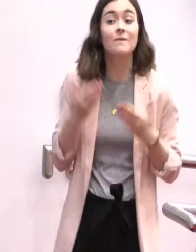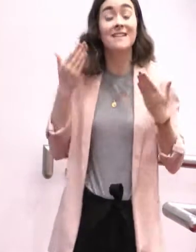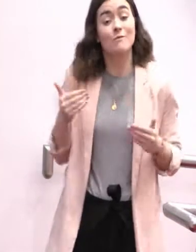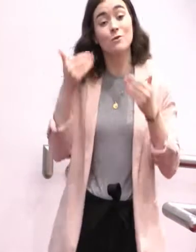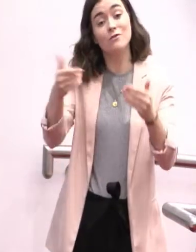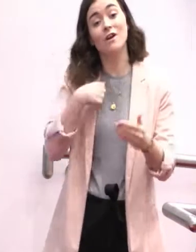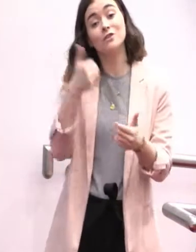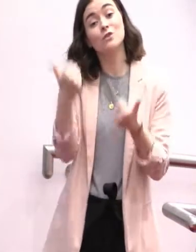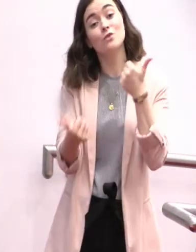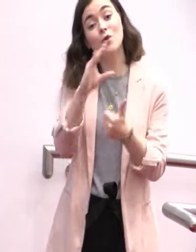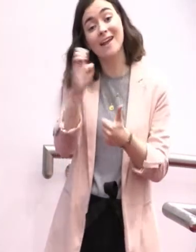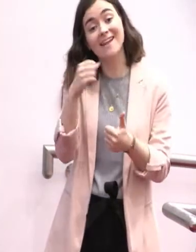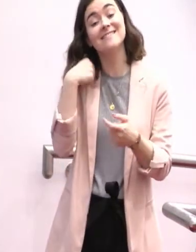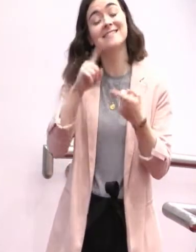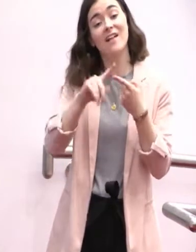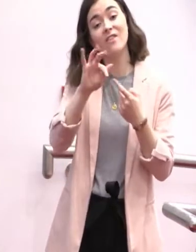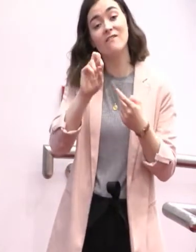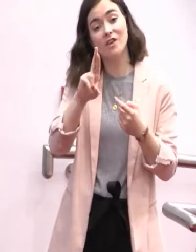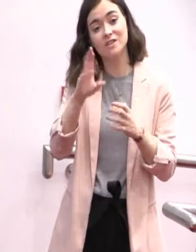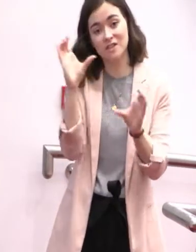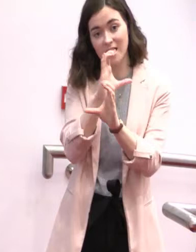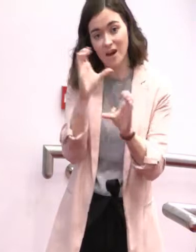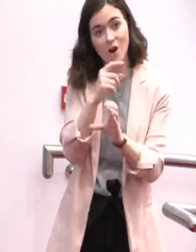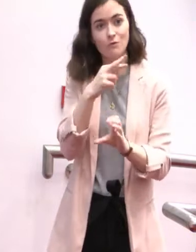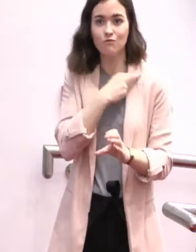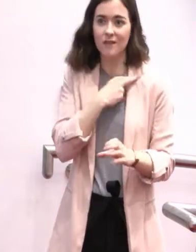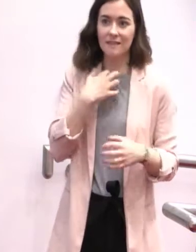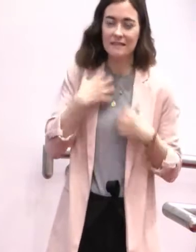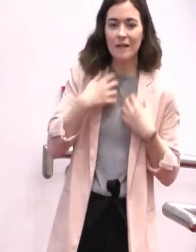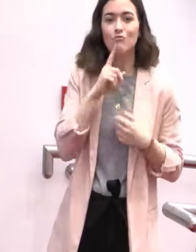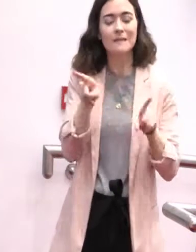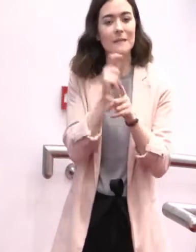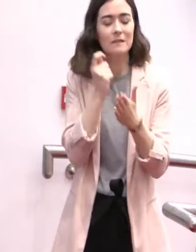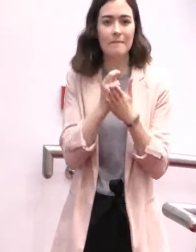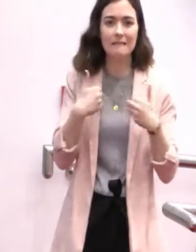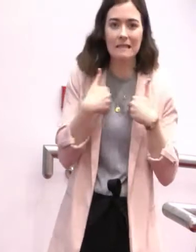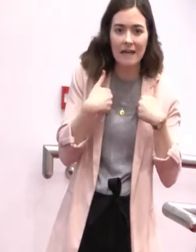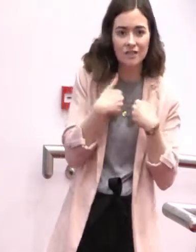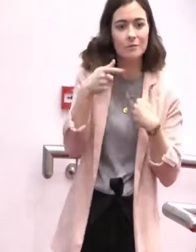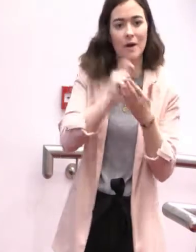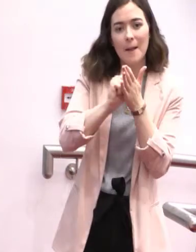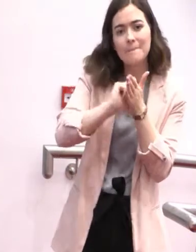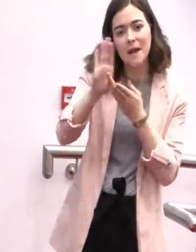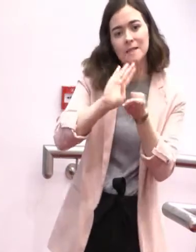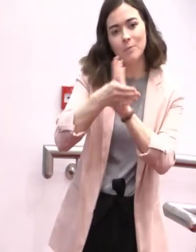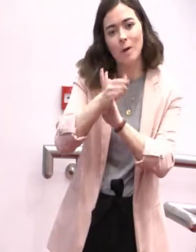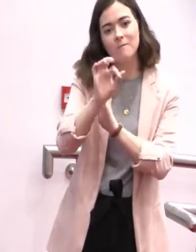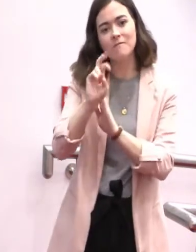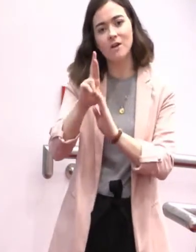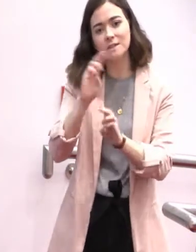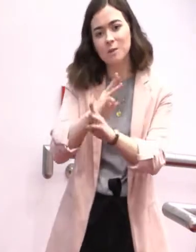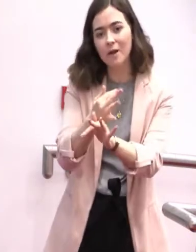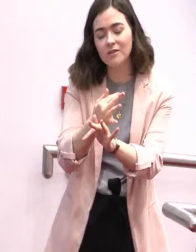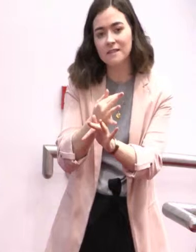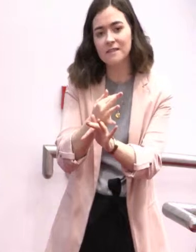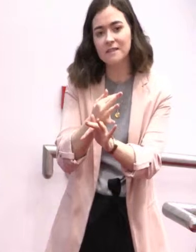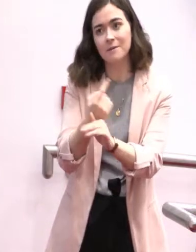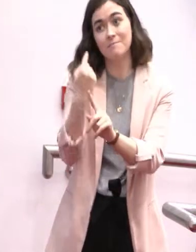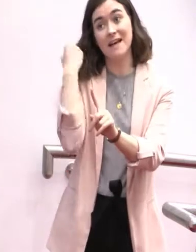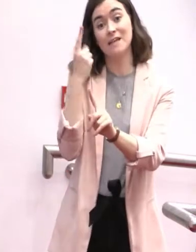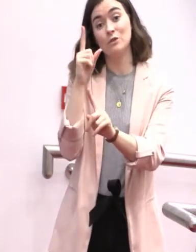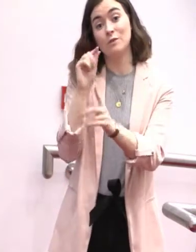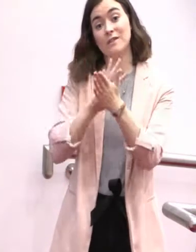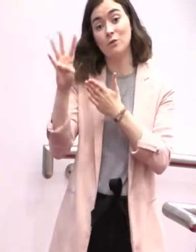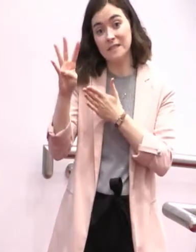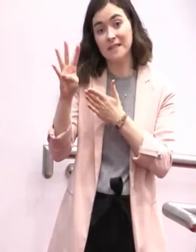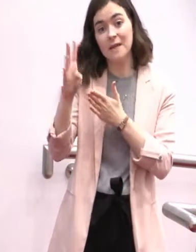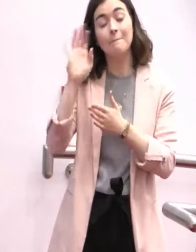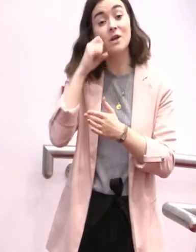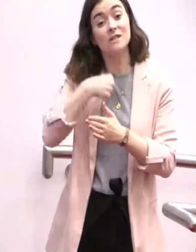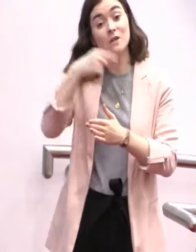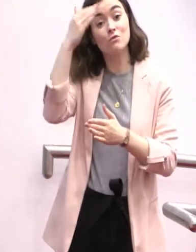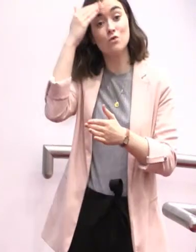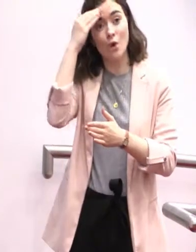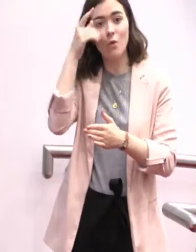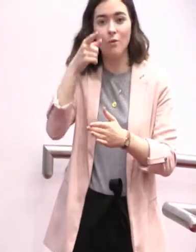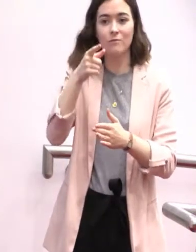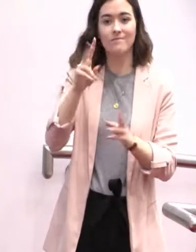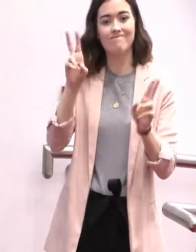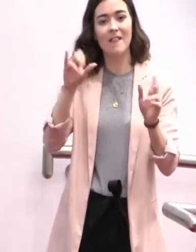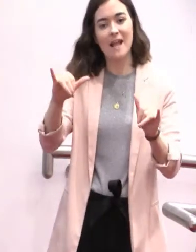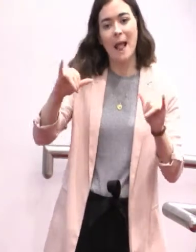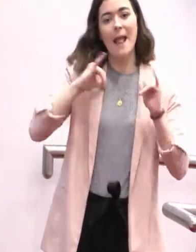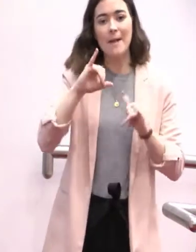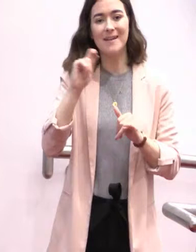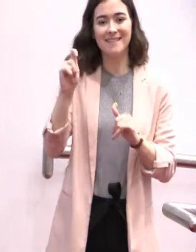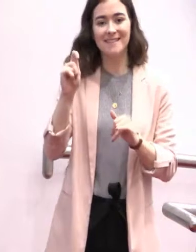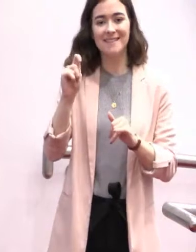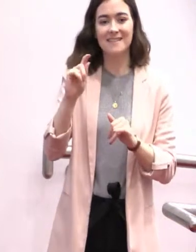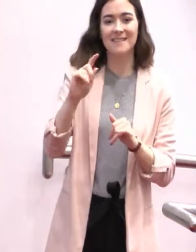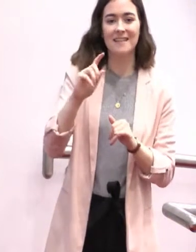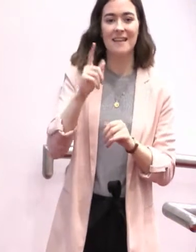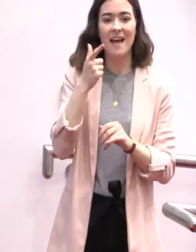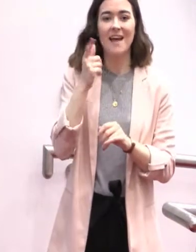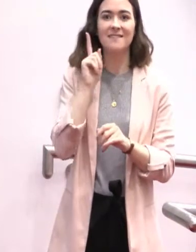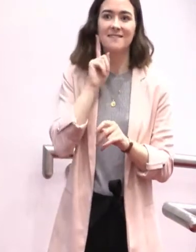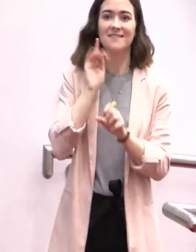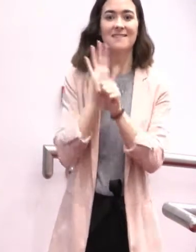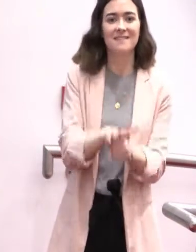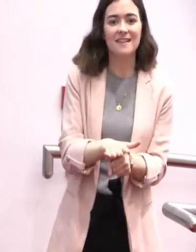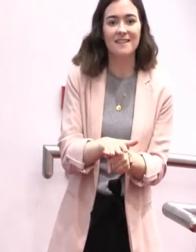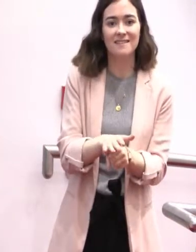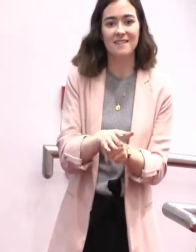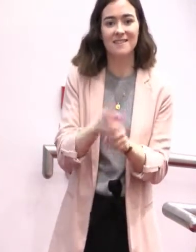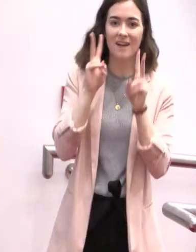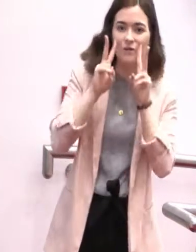I was anxious when I applied to be a foster parent in 2014 because I knew of the .